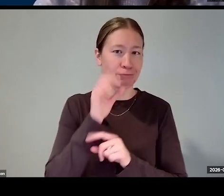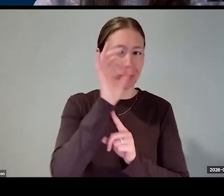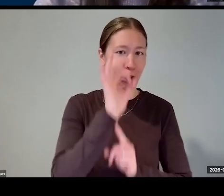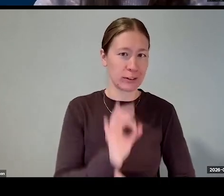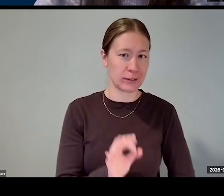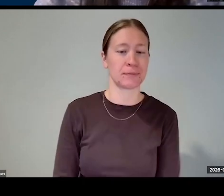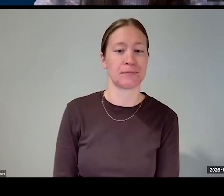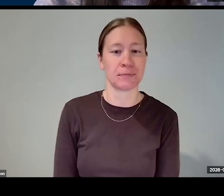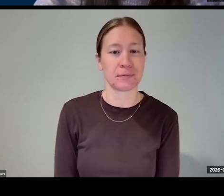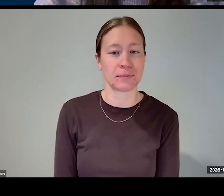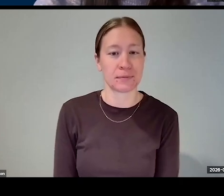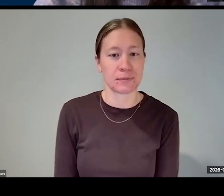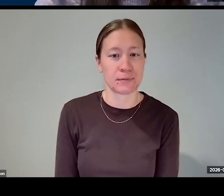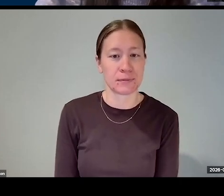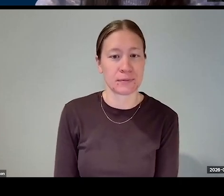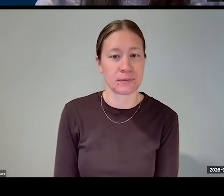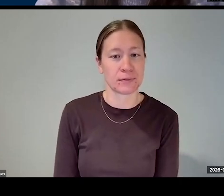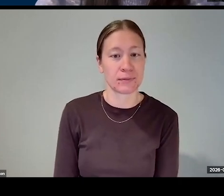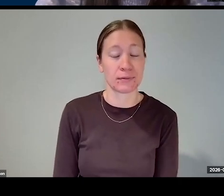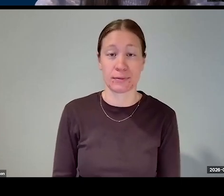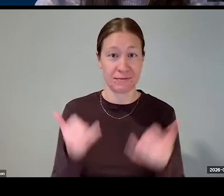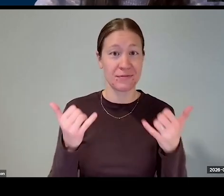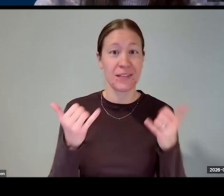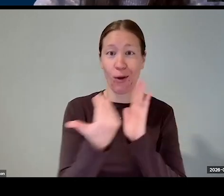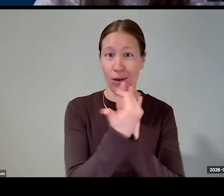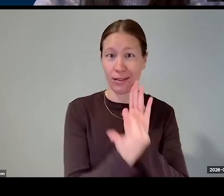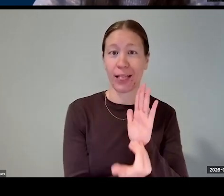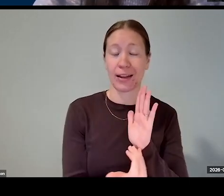And now my list is actually formatted as a full list.